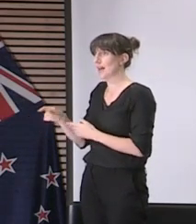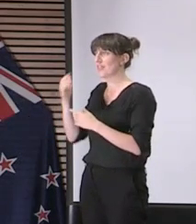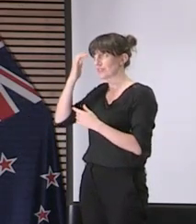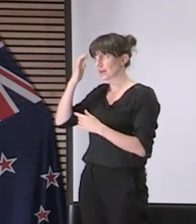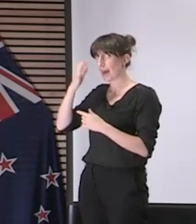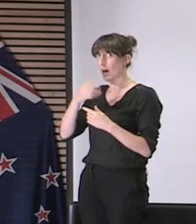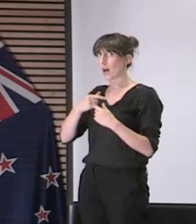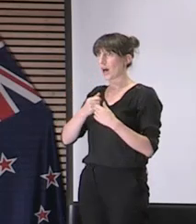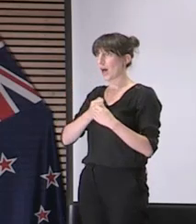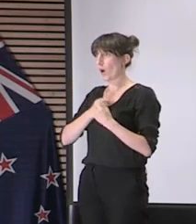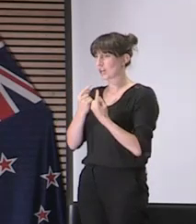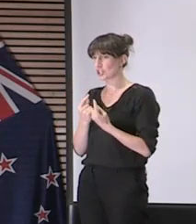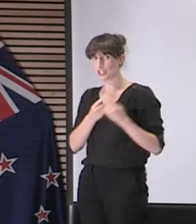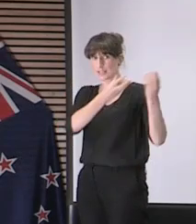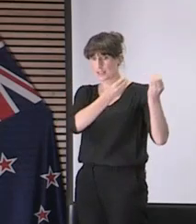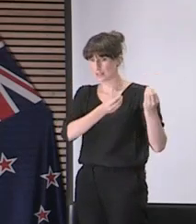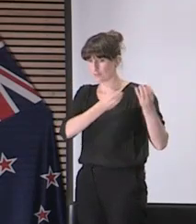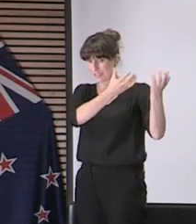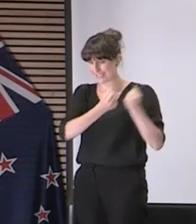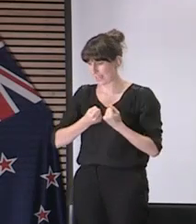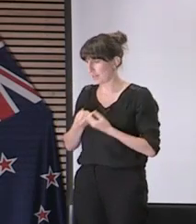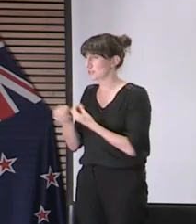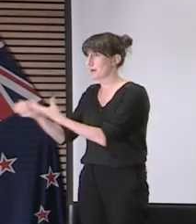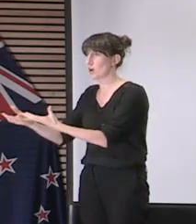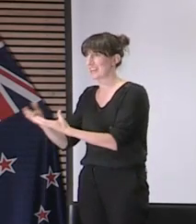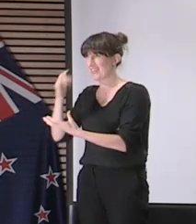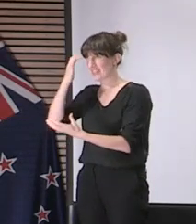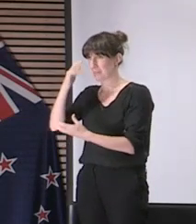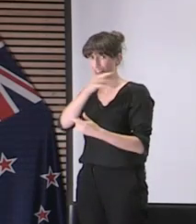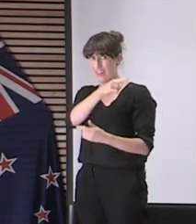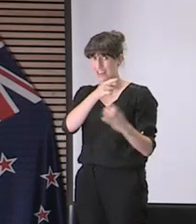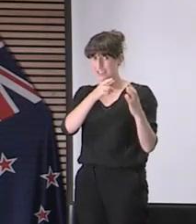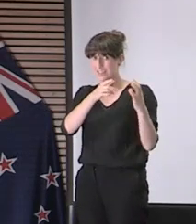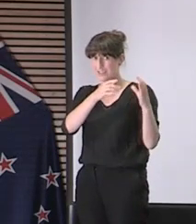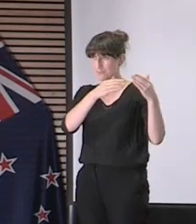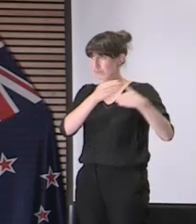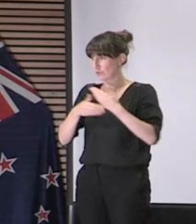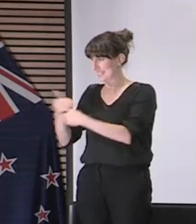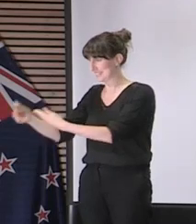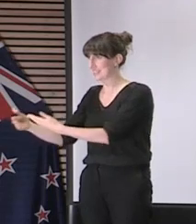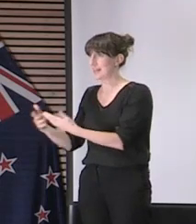different parts of your supply chain? This is the kind of